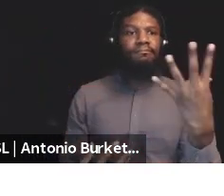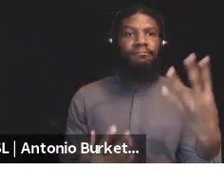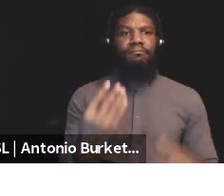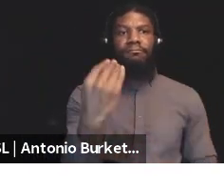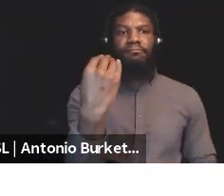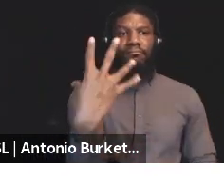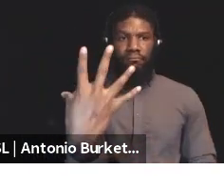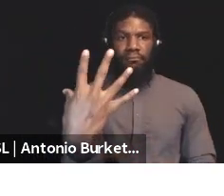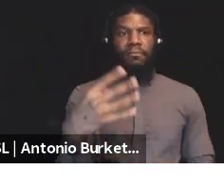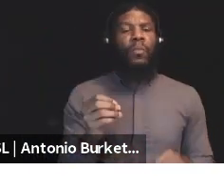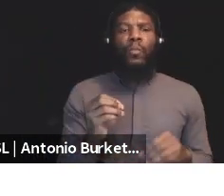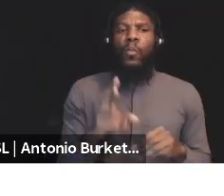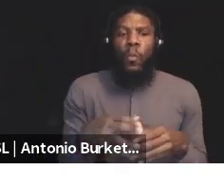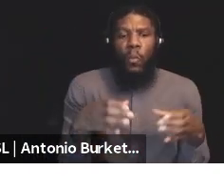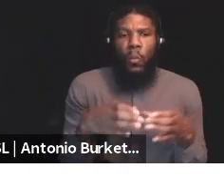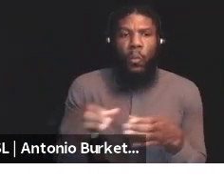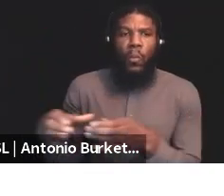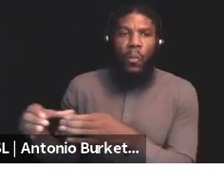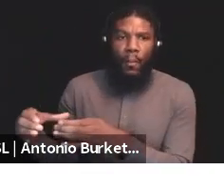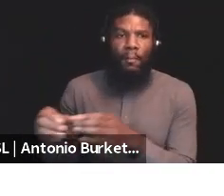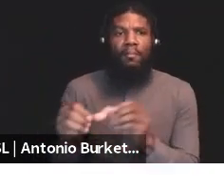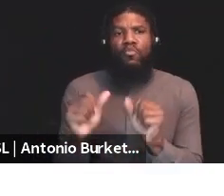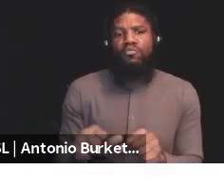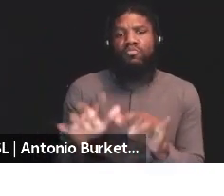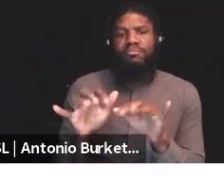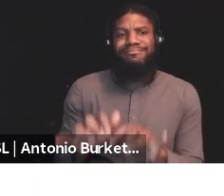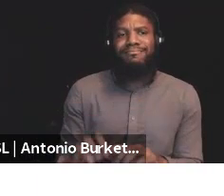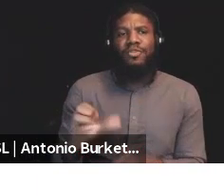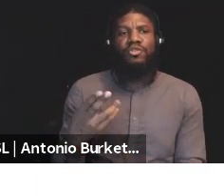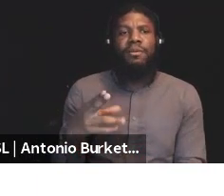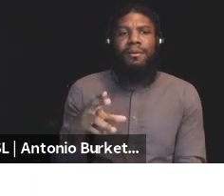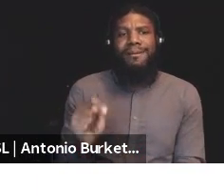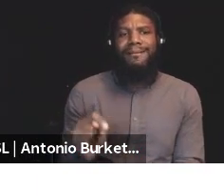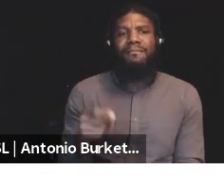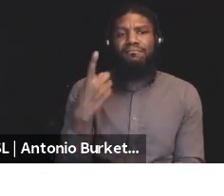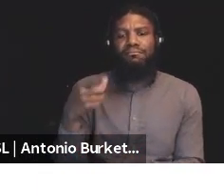in the small groups by typing in the chat as well. These questions I have them listed here,